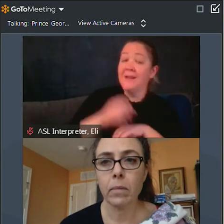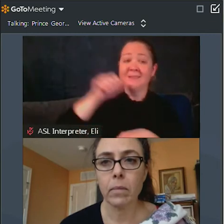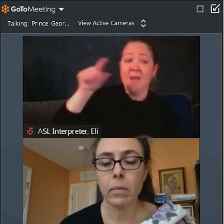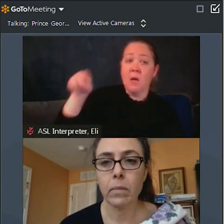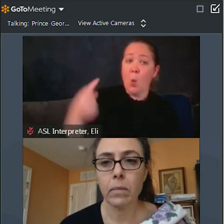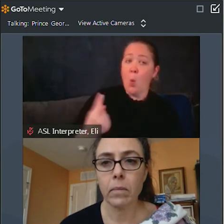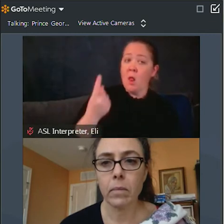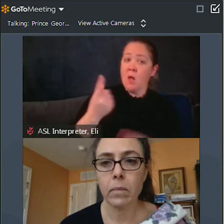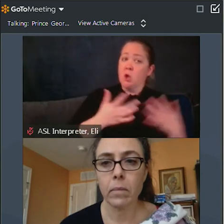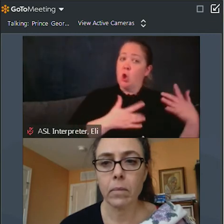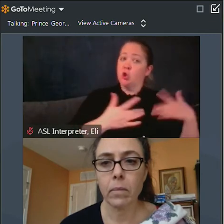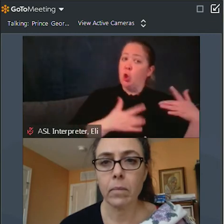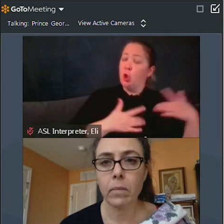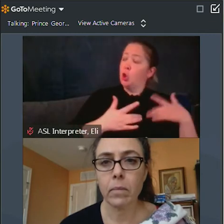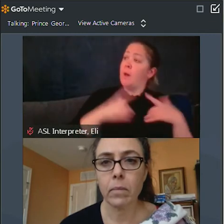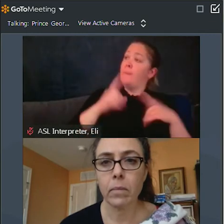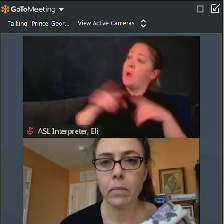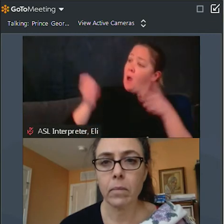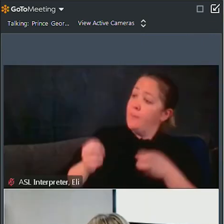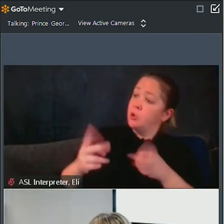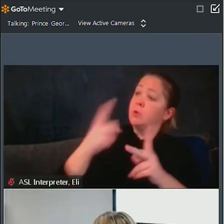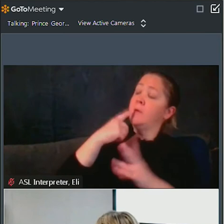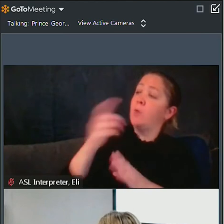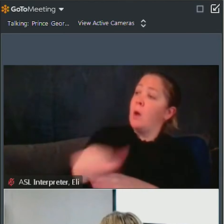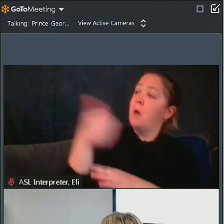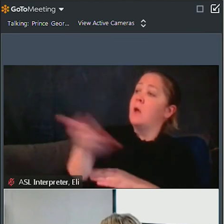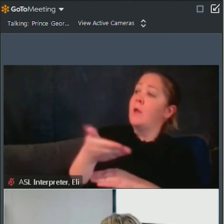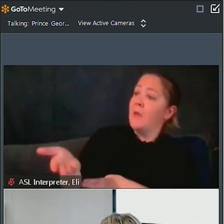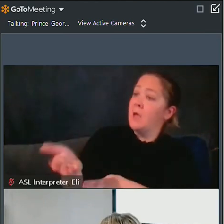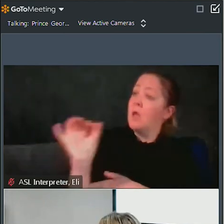but opportunities for other things like restaurants, like,